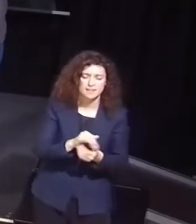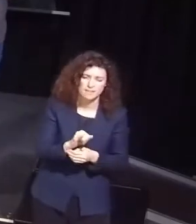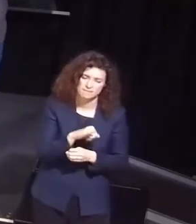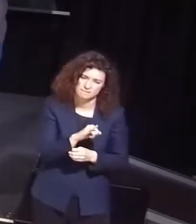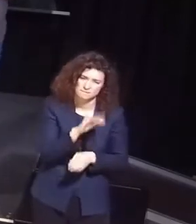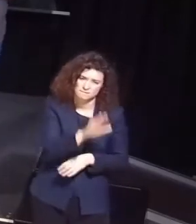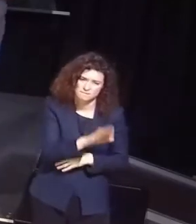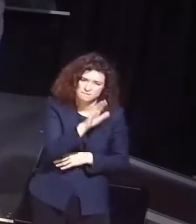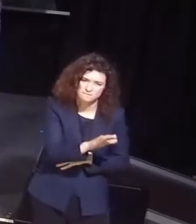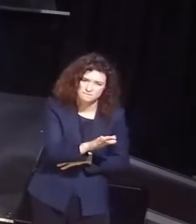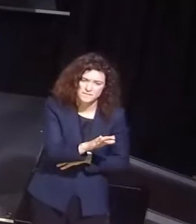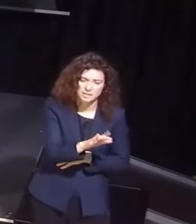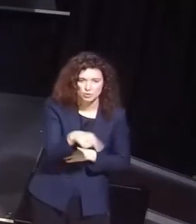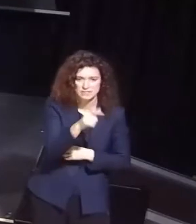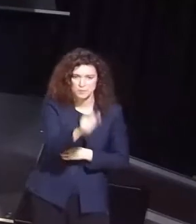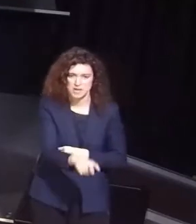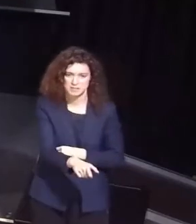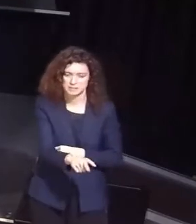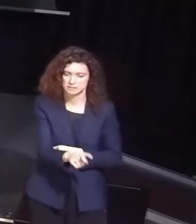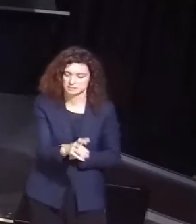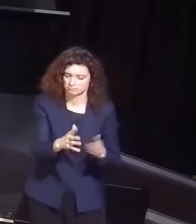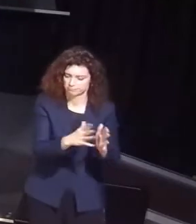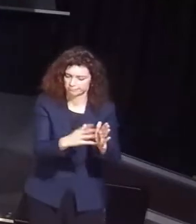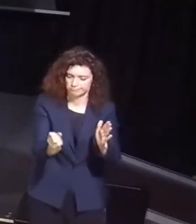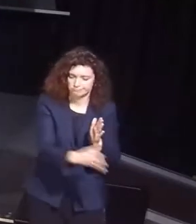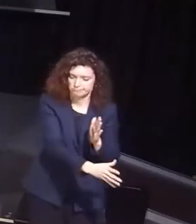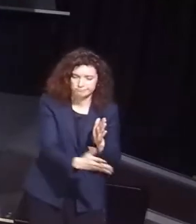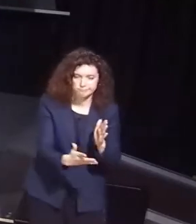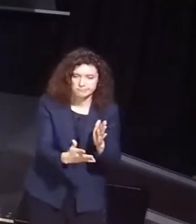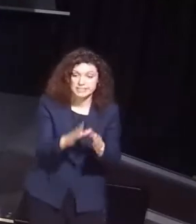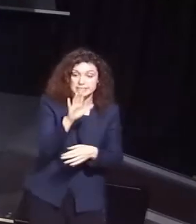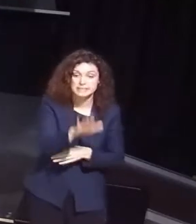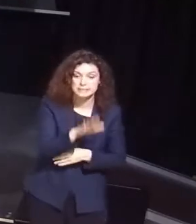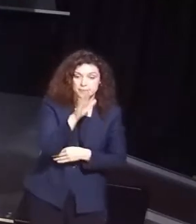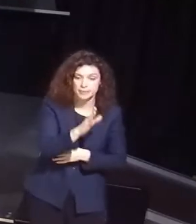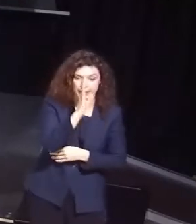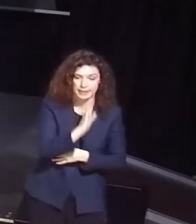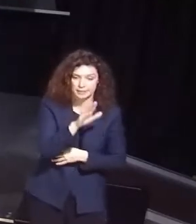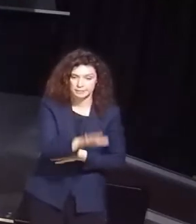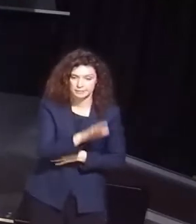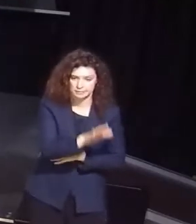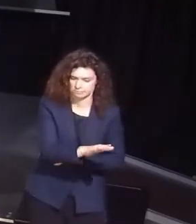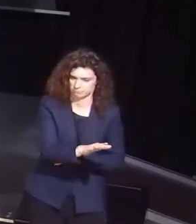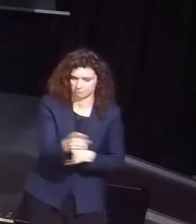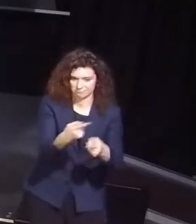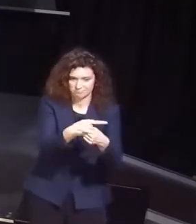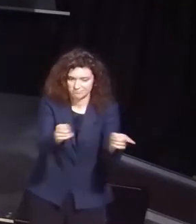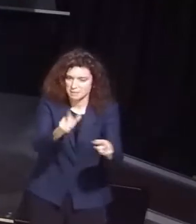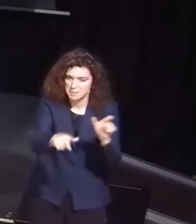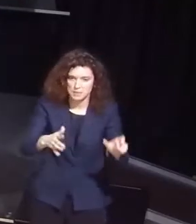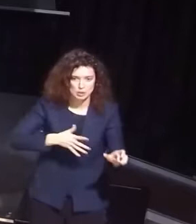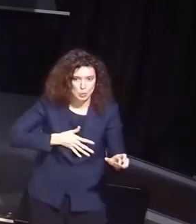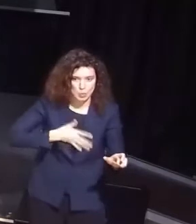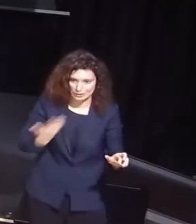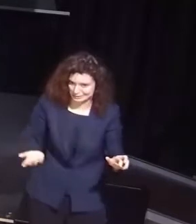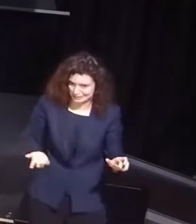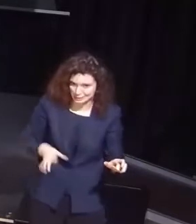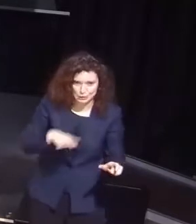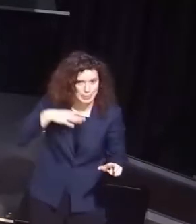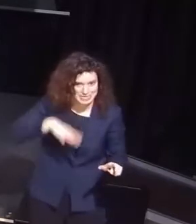..to create sympathy for the gaming in disability community, because frankly, they don't want it and they don't need it. They just want empathy, they want understanding.